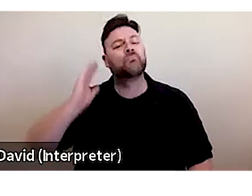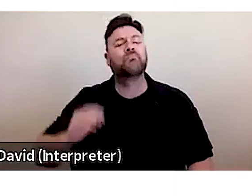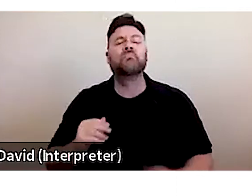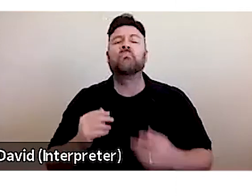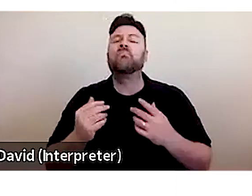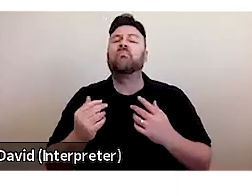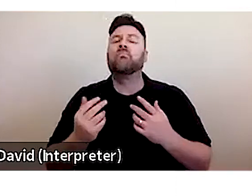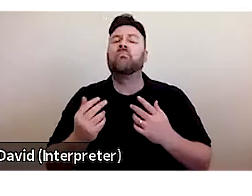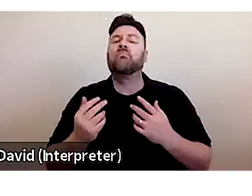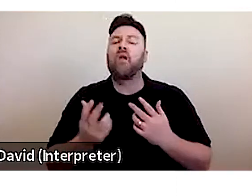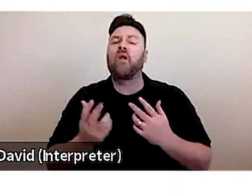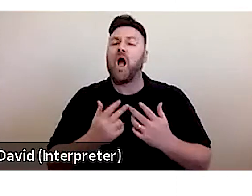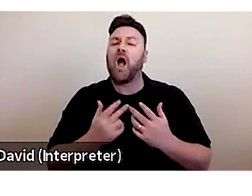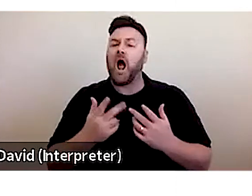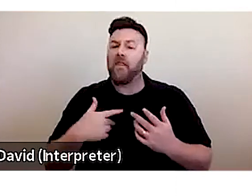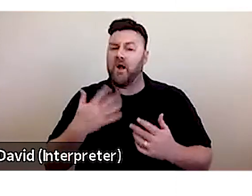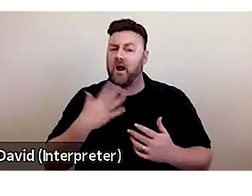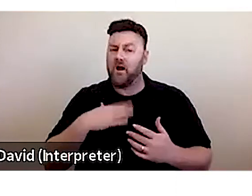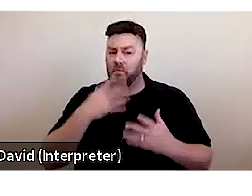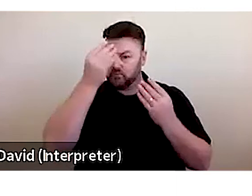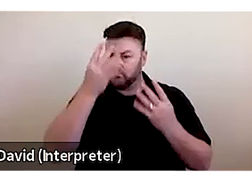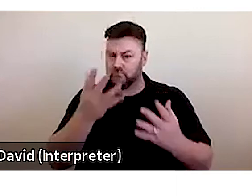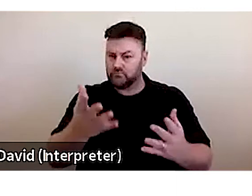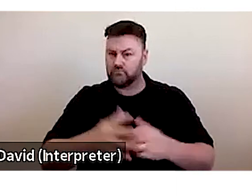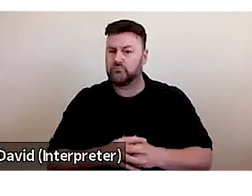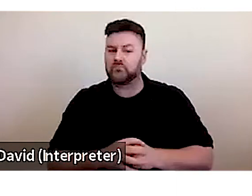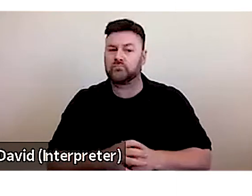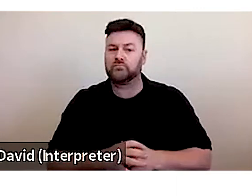artists and non-Aboriginal artists.